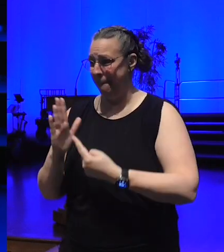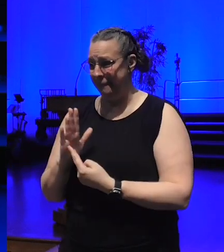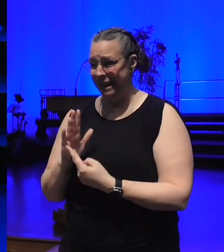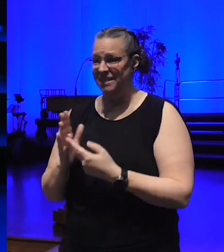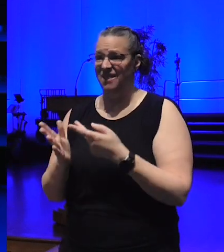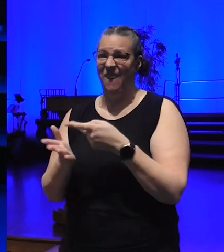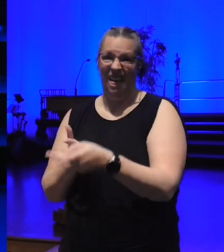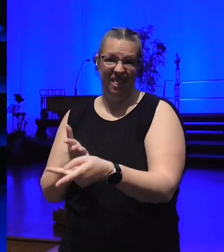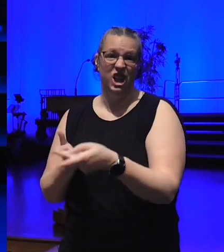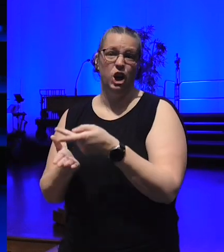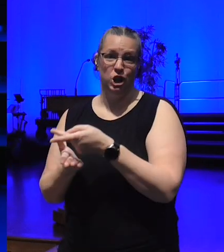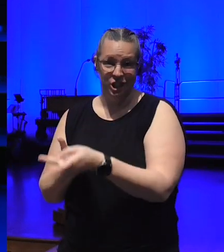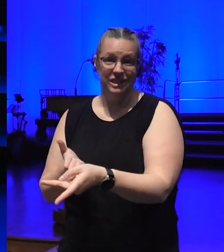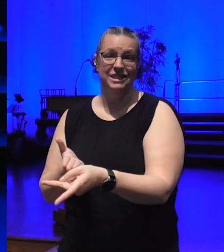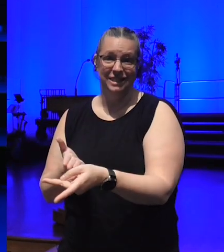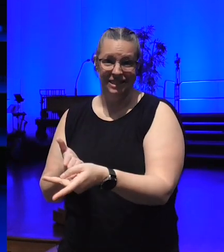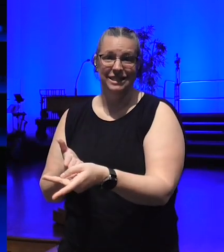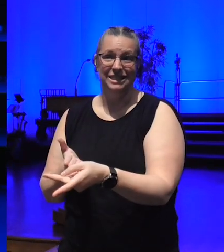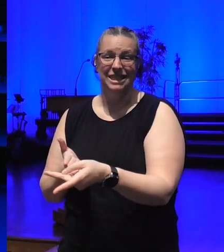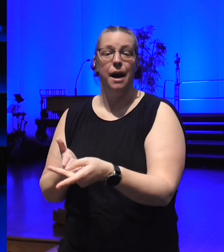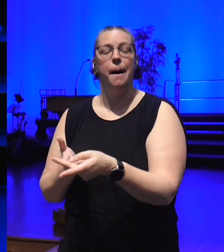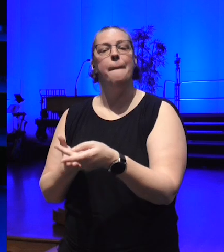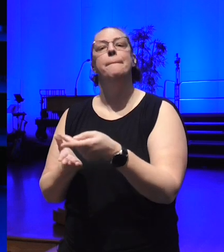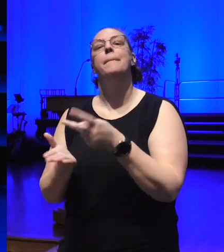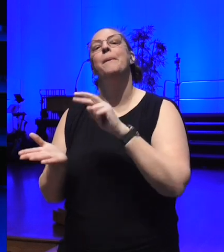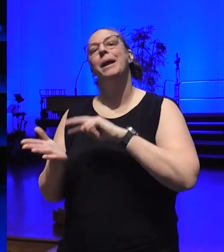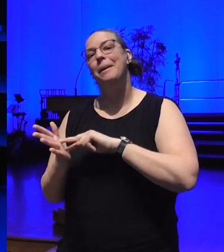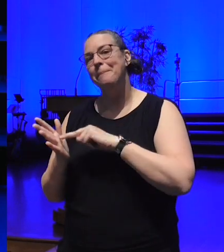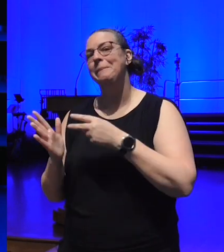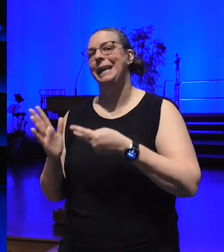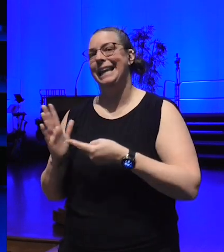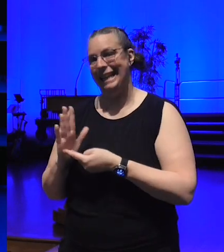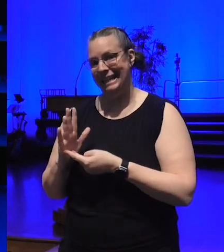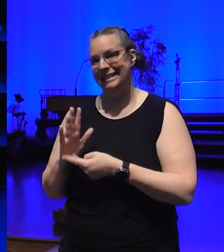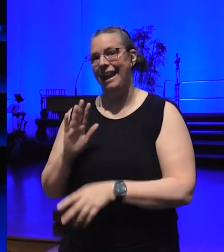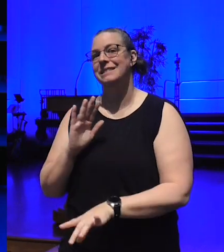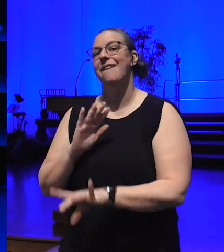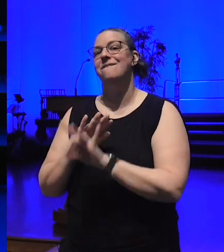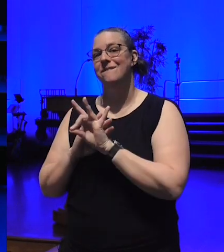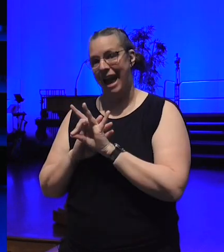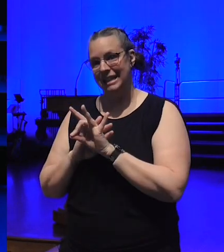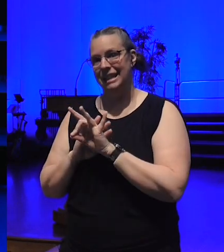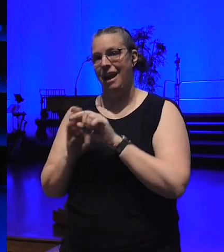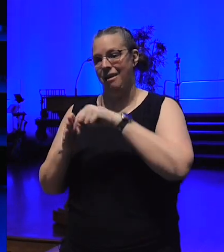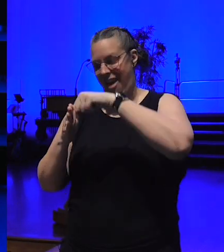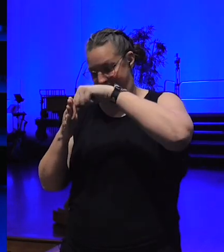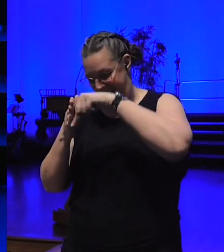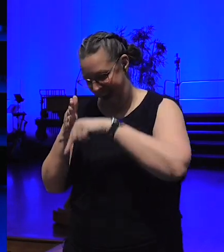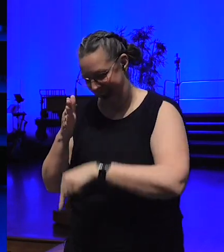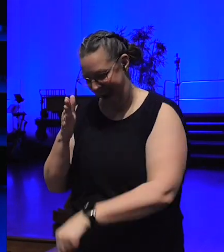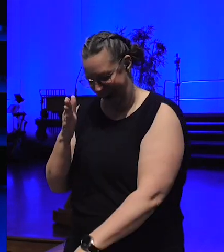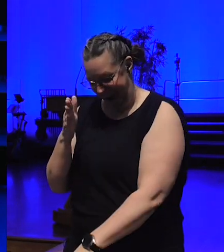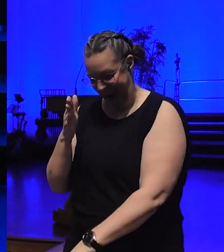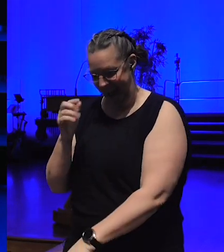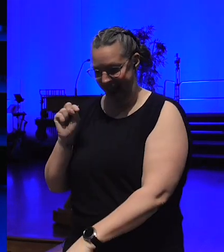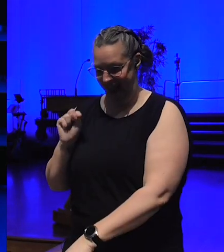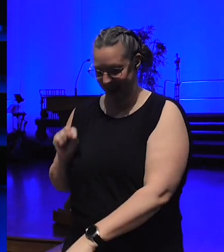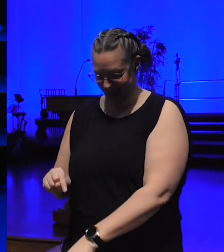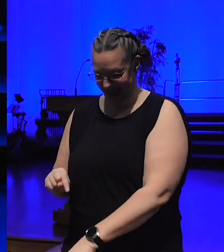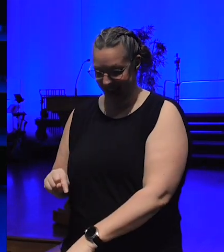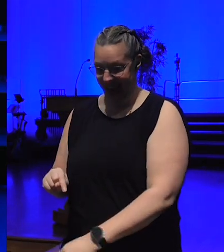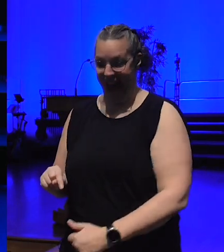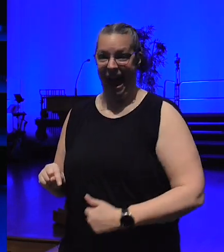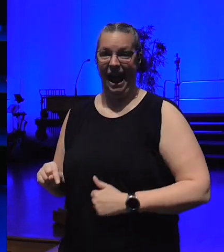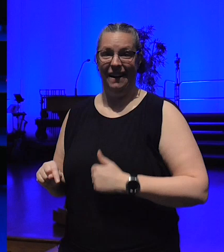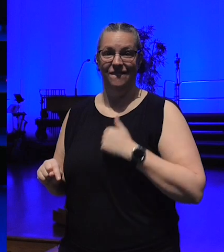failures but what it also means is finding the very heart of your life the very purpose of your